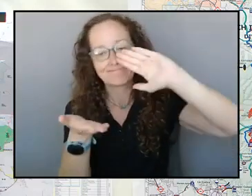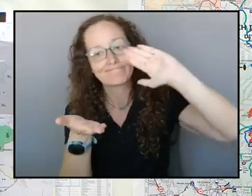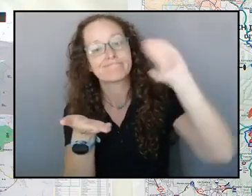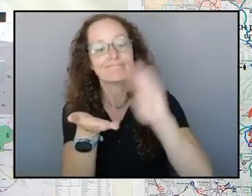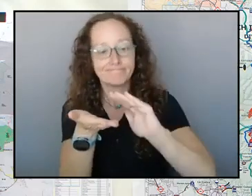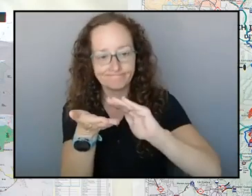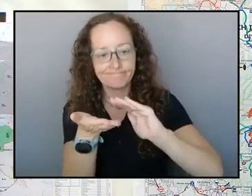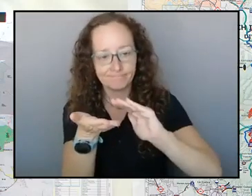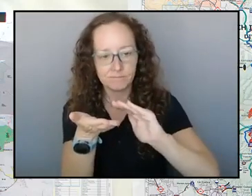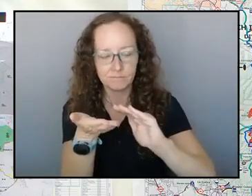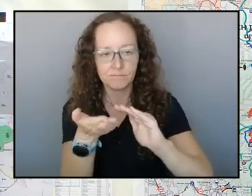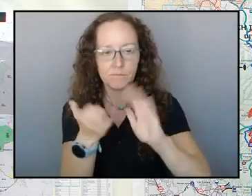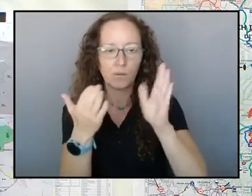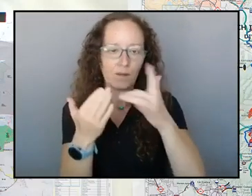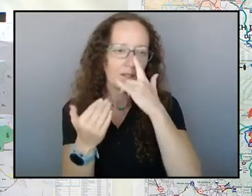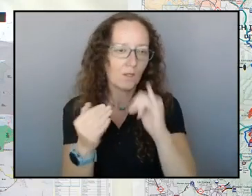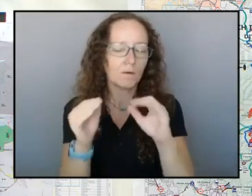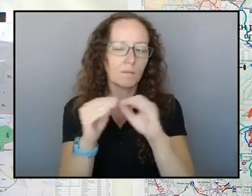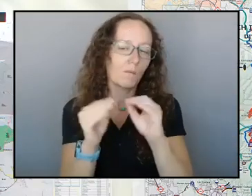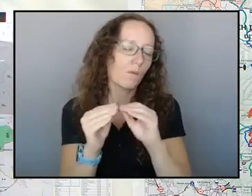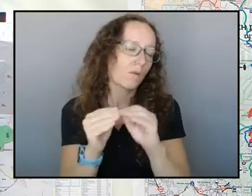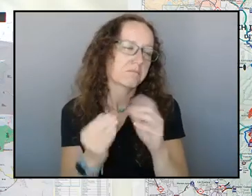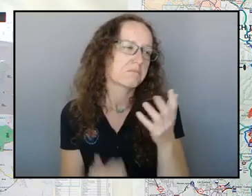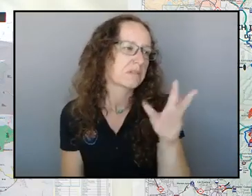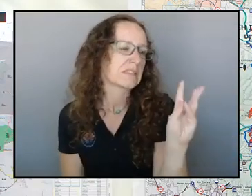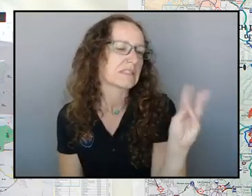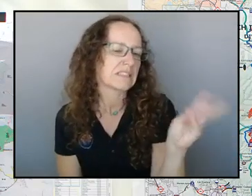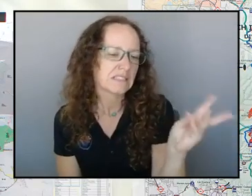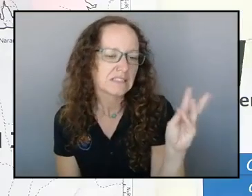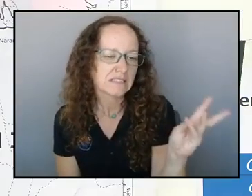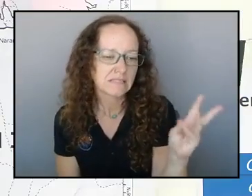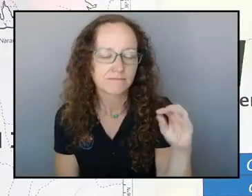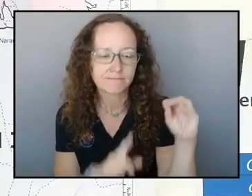the 60s and we'll have an influx of moisture, not a whole